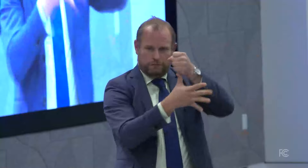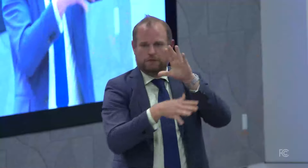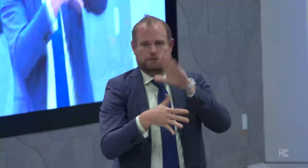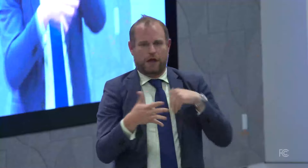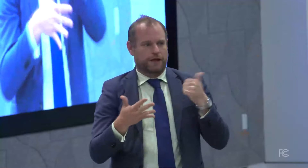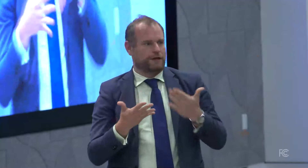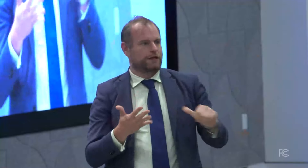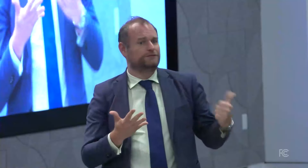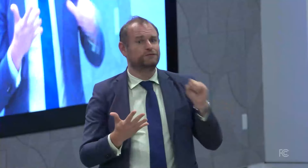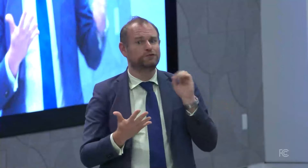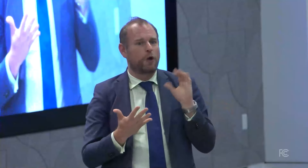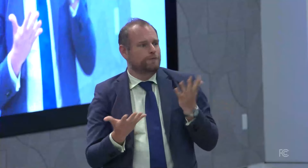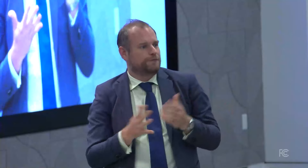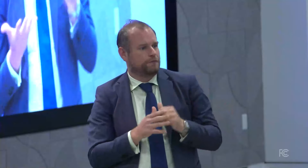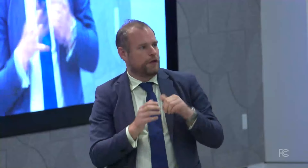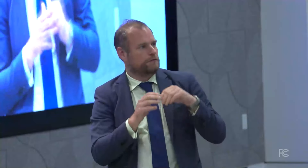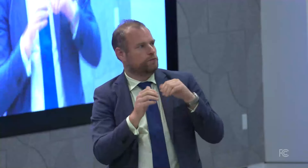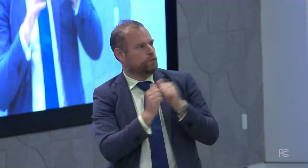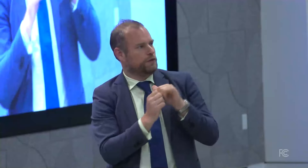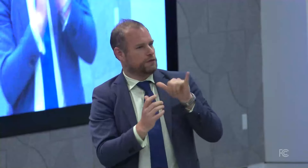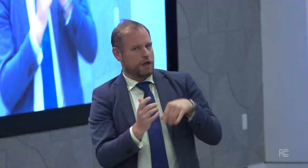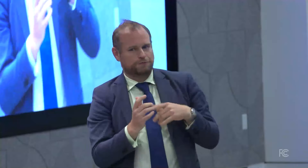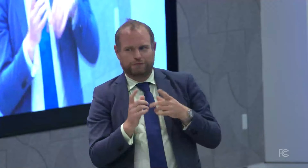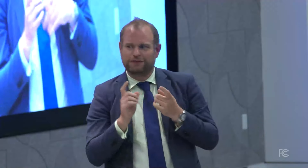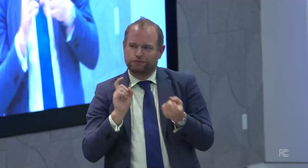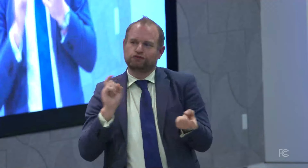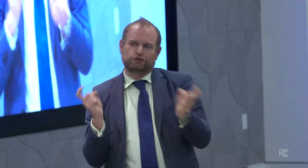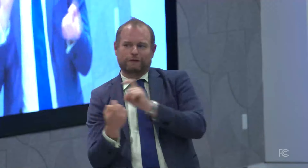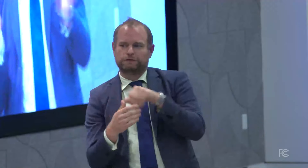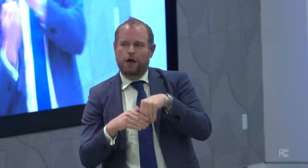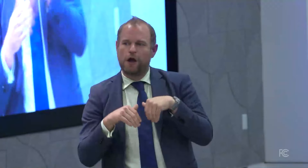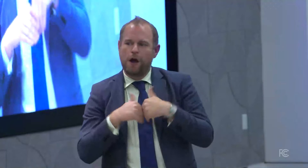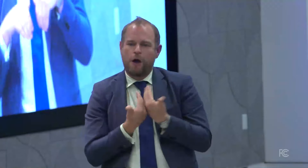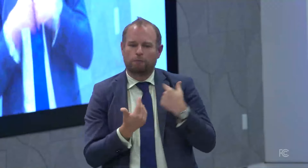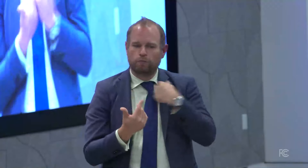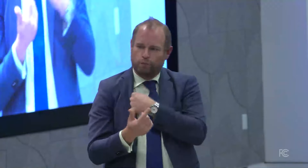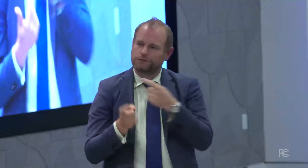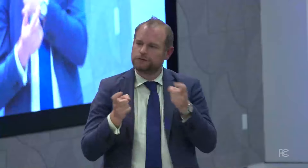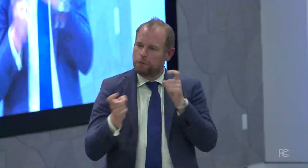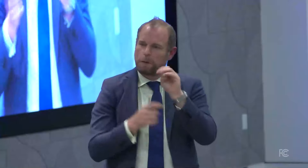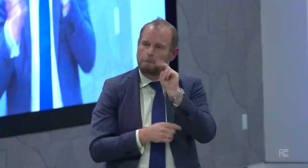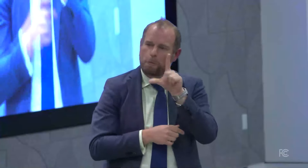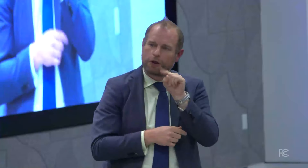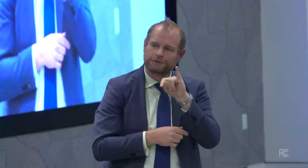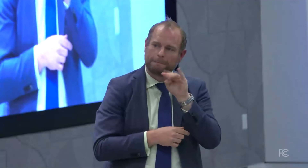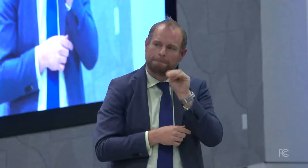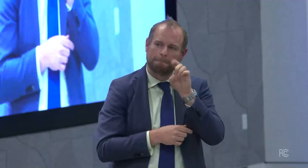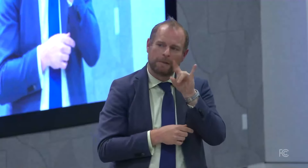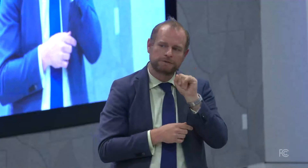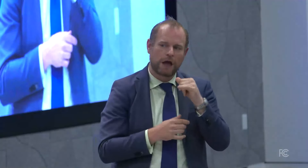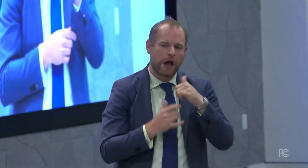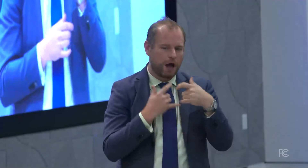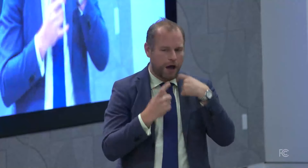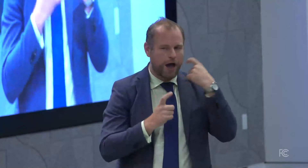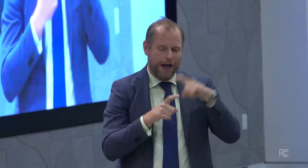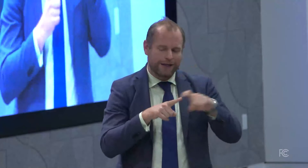WELL AND THAT'S MADE EVERYTHING ELSE SO MUCH EASIER. AND I WOULD SAY THAT THE I.T. PEOPLE HERE NOW ARE AWARE THAT VIDEO IS THE